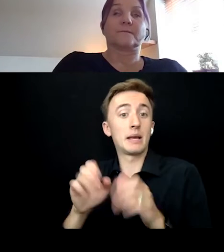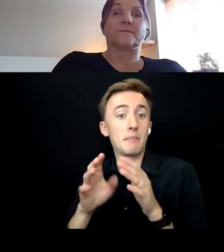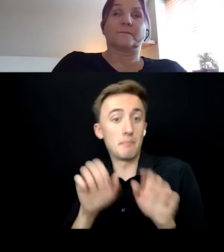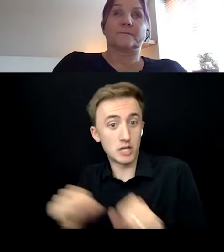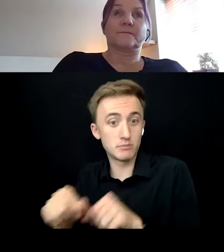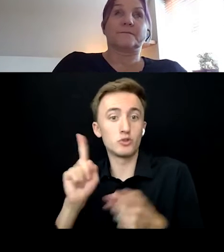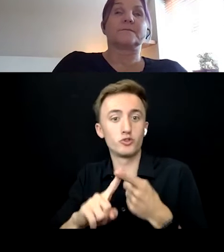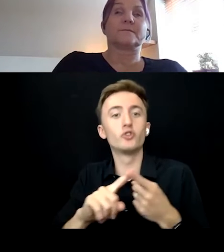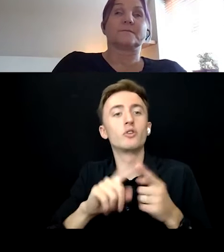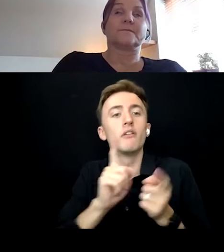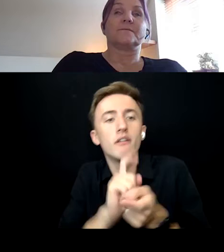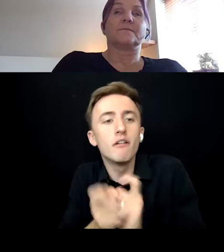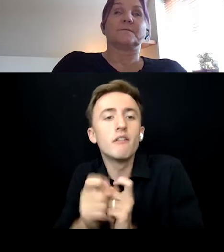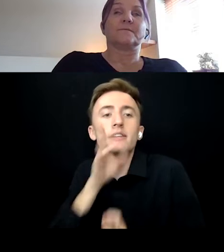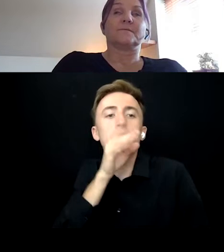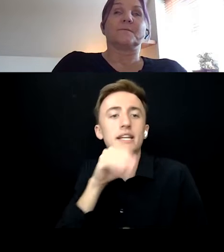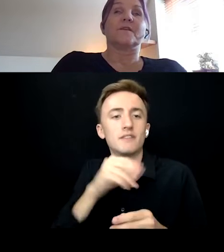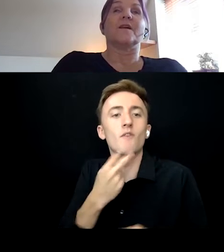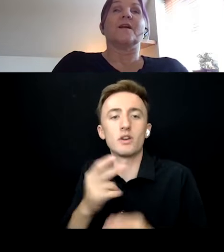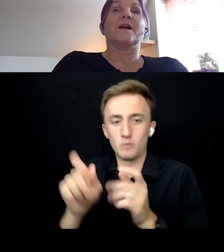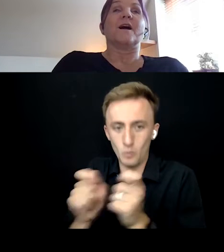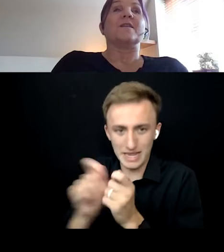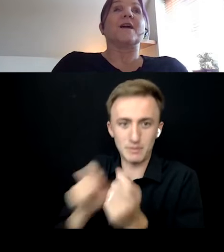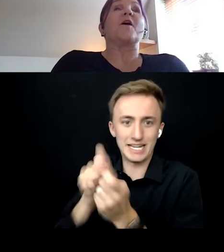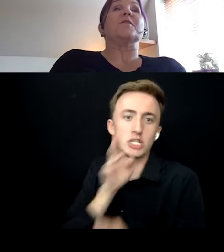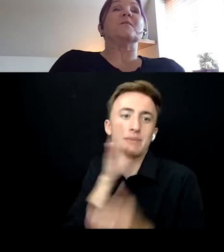and the voice of a particular speaker. >> Leonie: And that was made -- that clone of